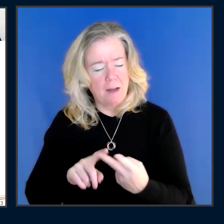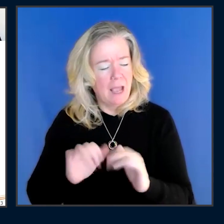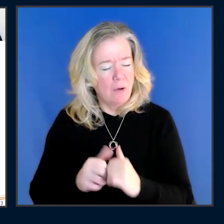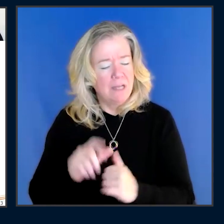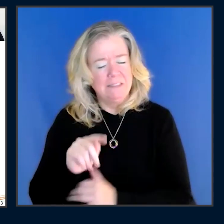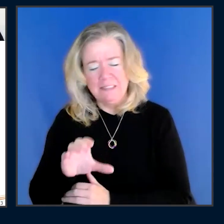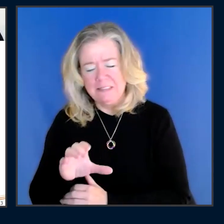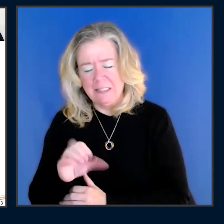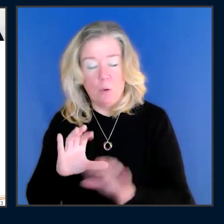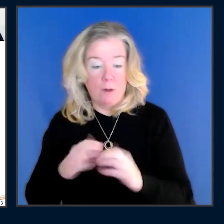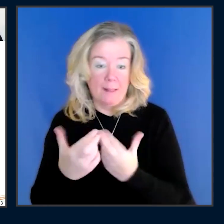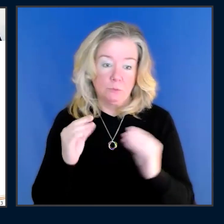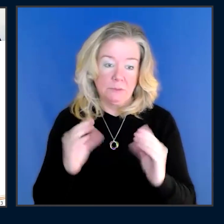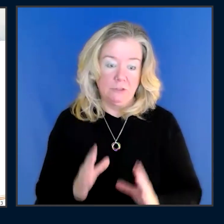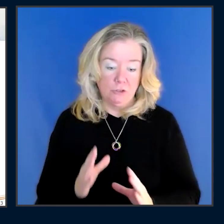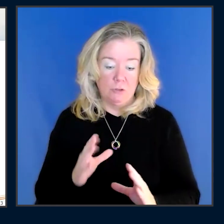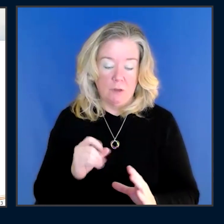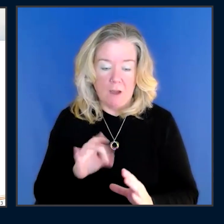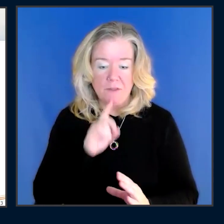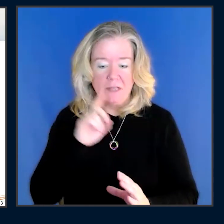the teacher consultant or the classroom teacher